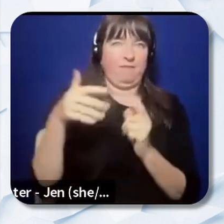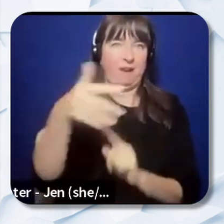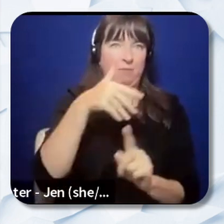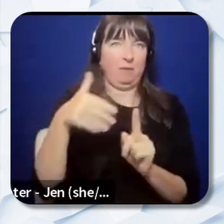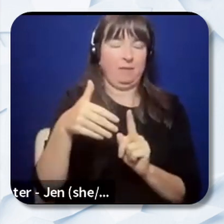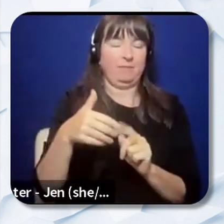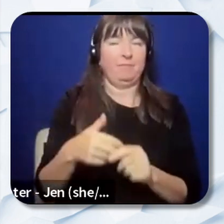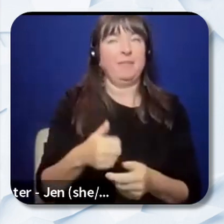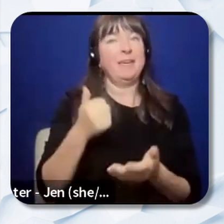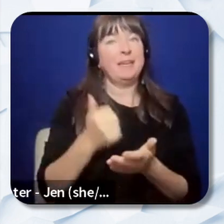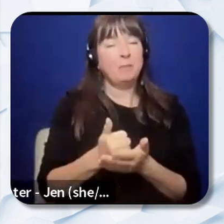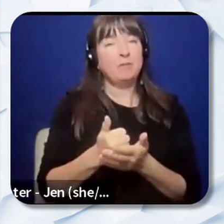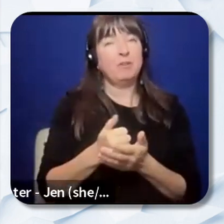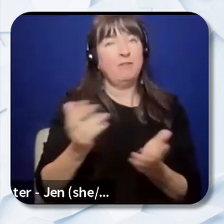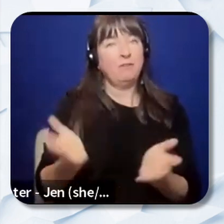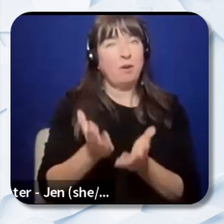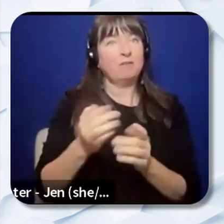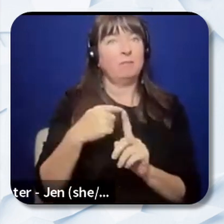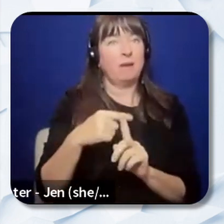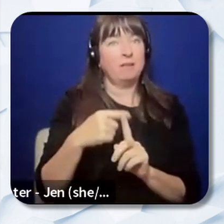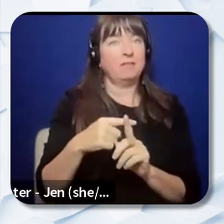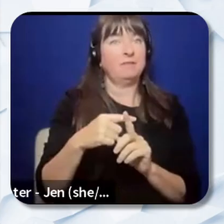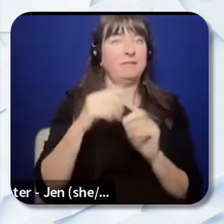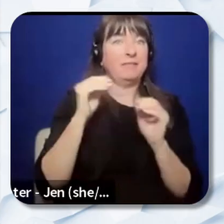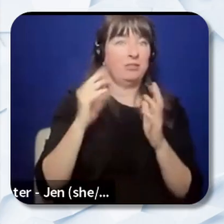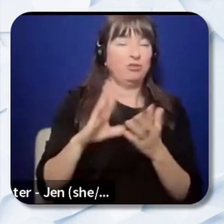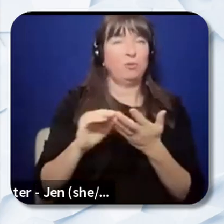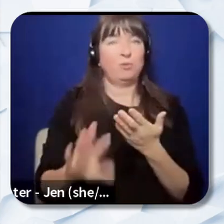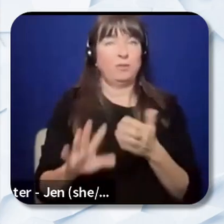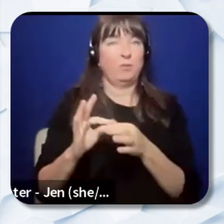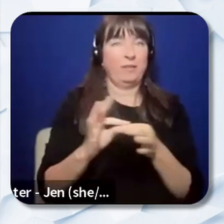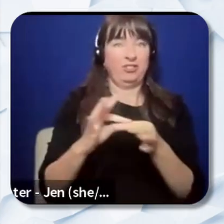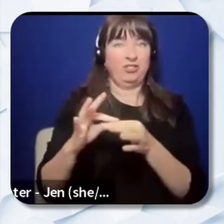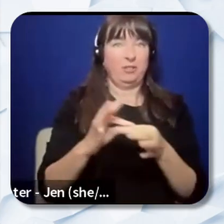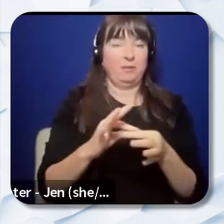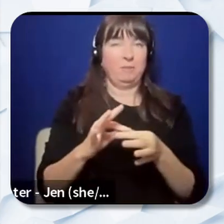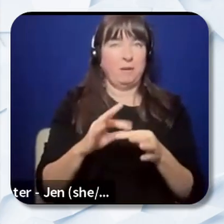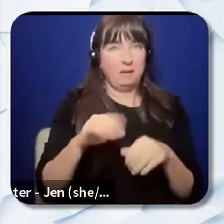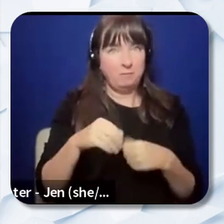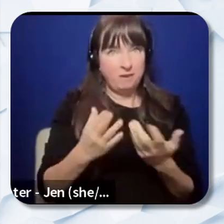foster positive teacher-student relationships by promoting a supportive and responsive classroom